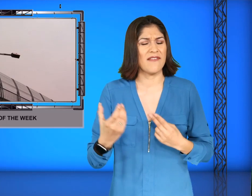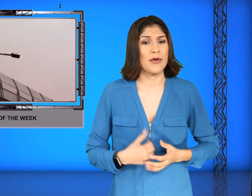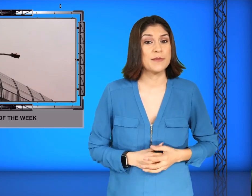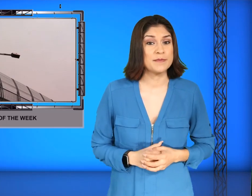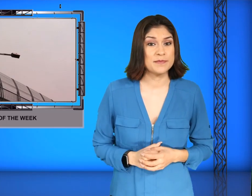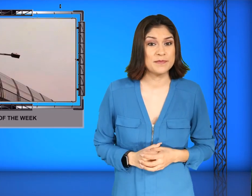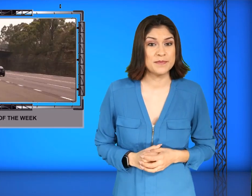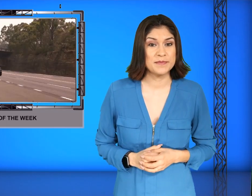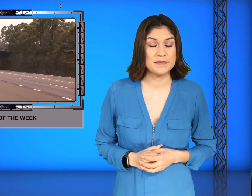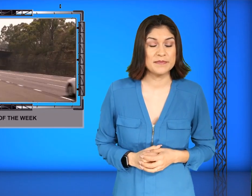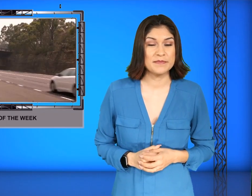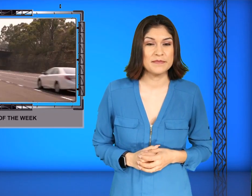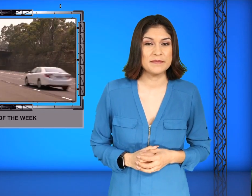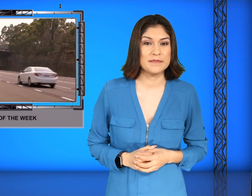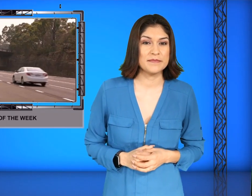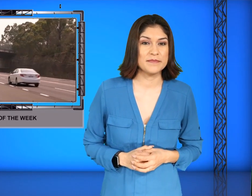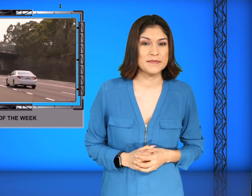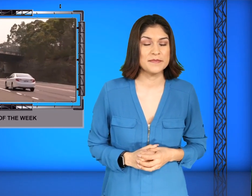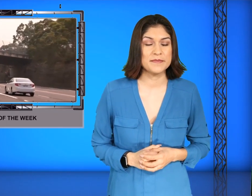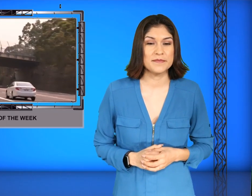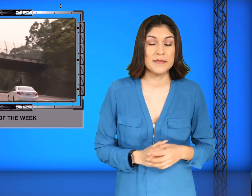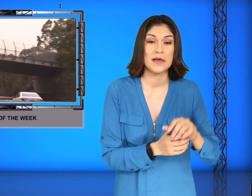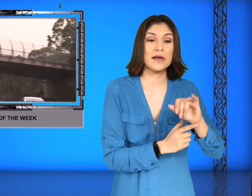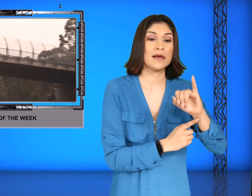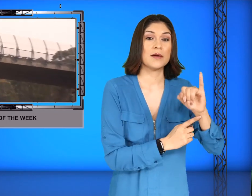drivers illegally using a phone at the wheel.